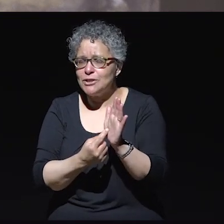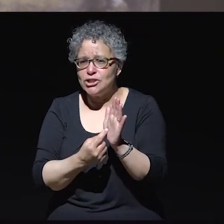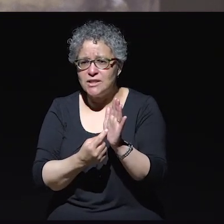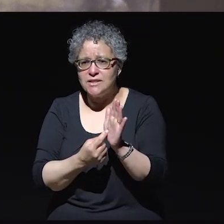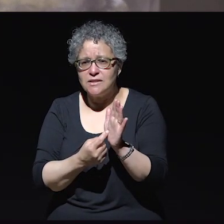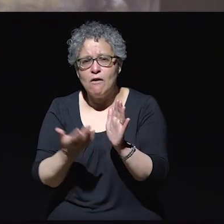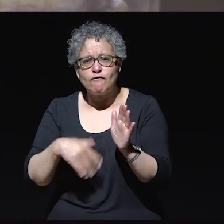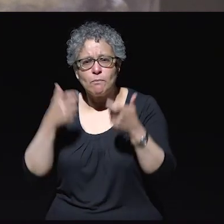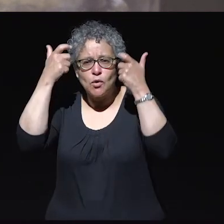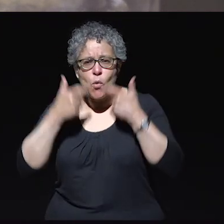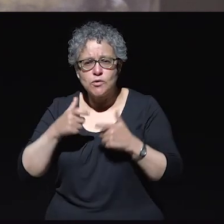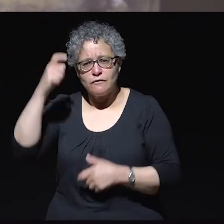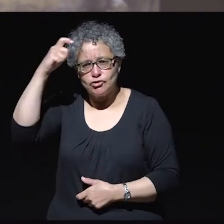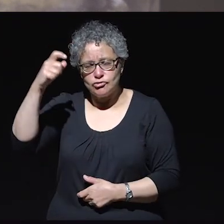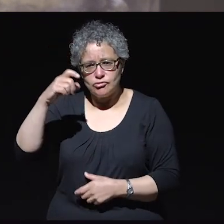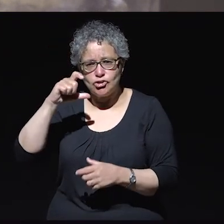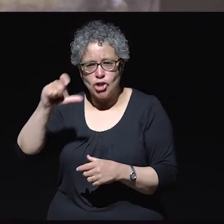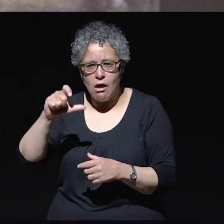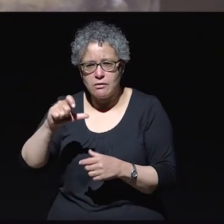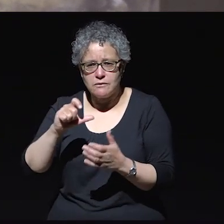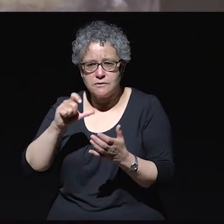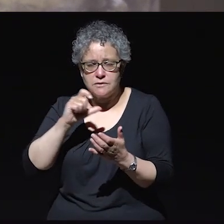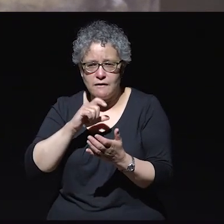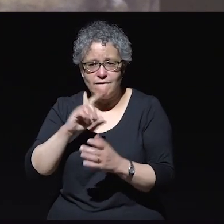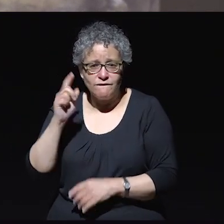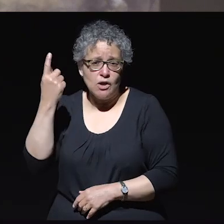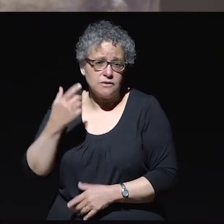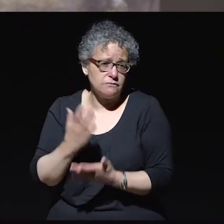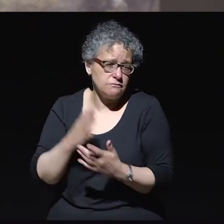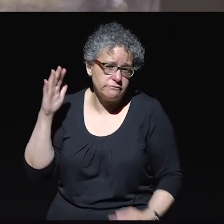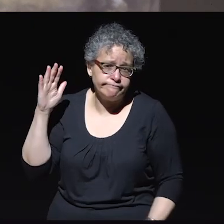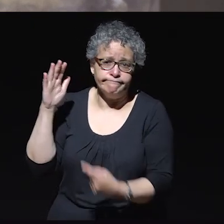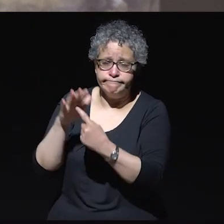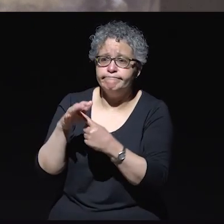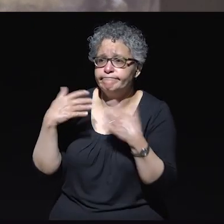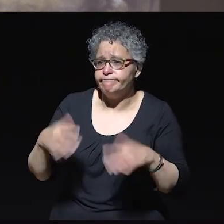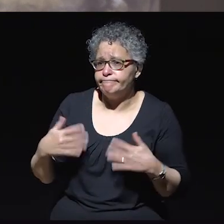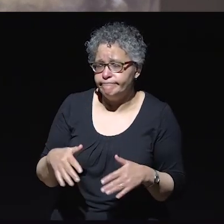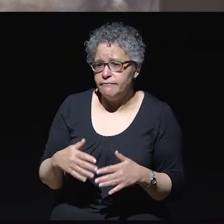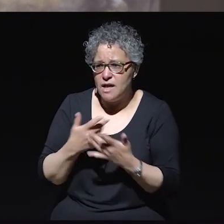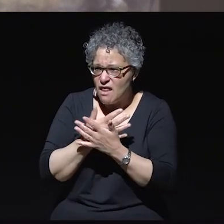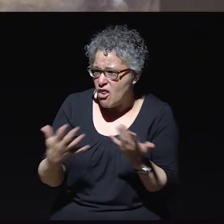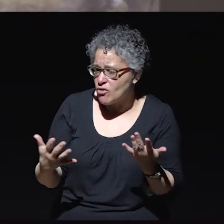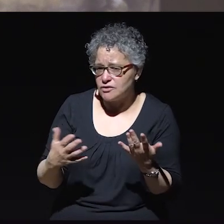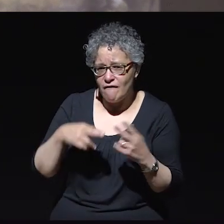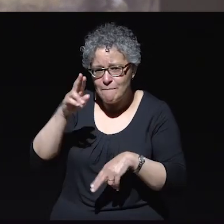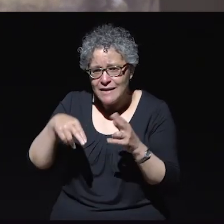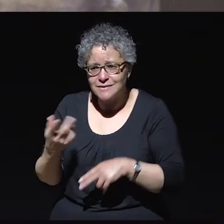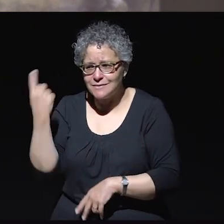really are, you know, just preeminent and there's many of them. They are, you know,